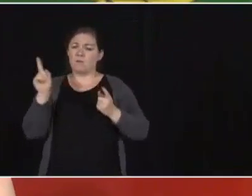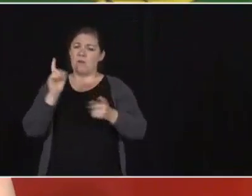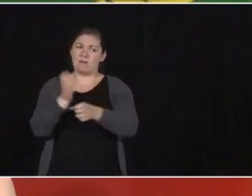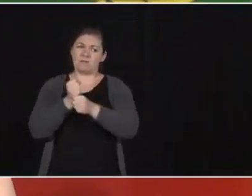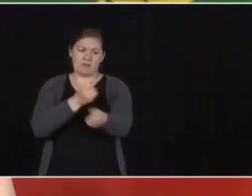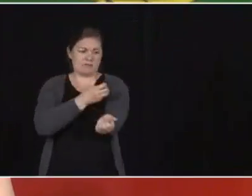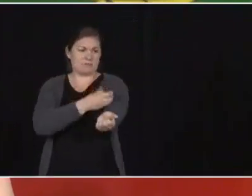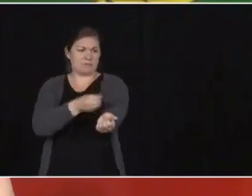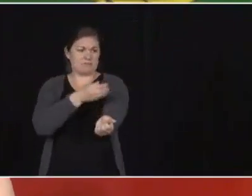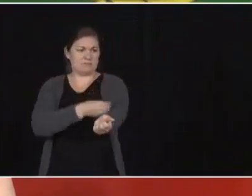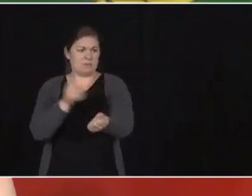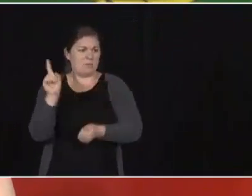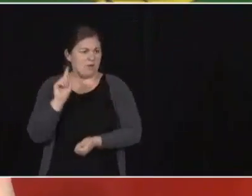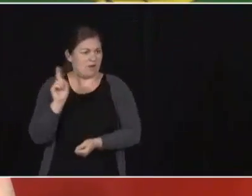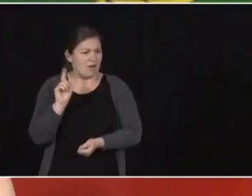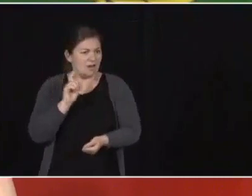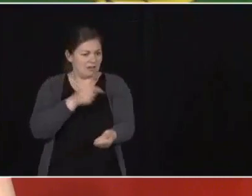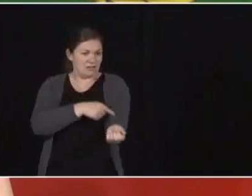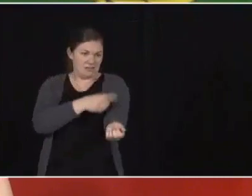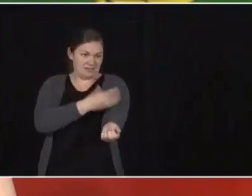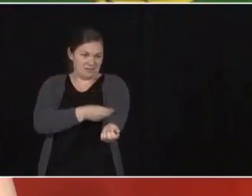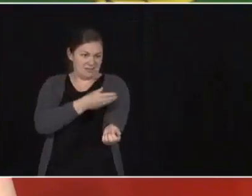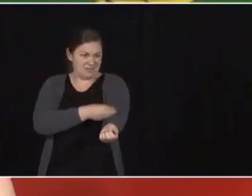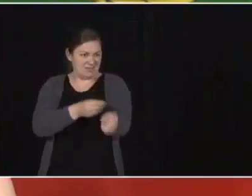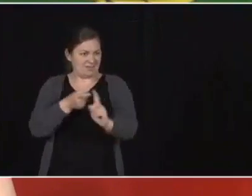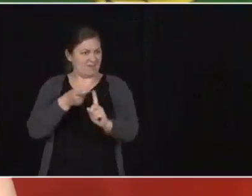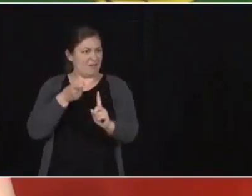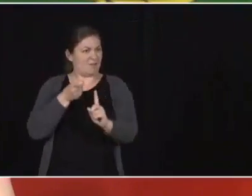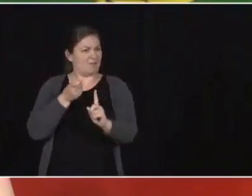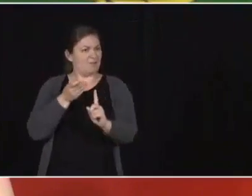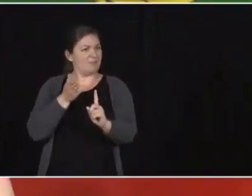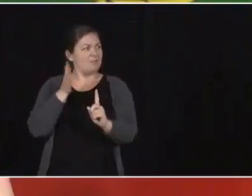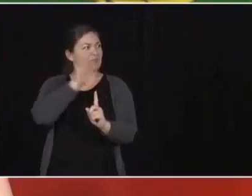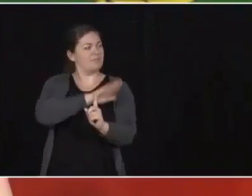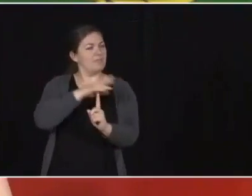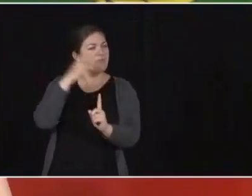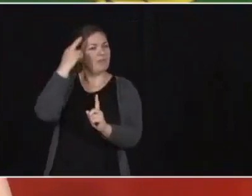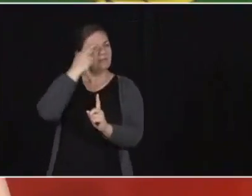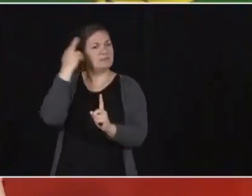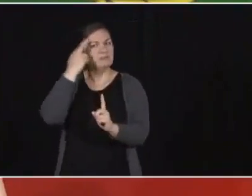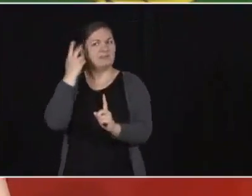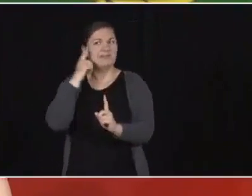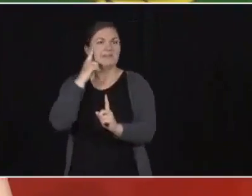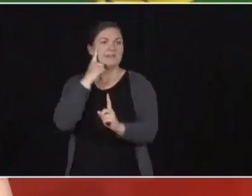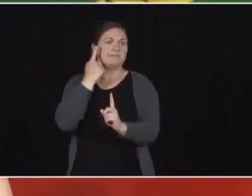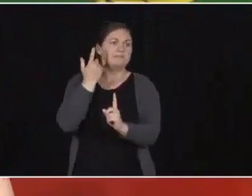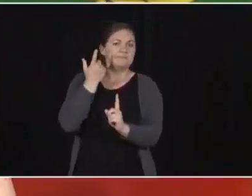Are these ones taken for other healthcare diagnostic reasons or what exactly is the sample you're working with here?